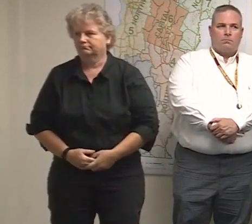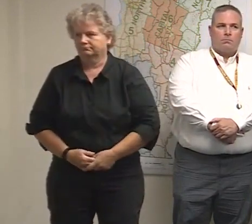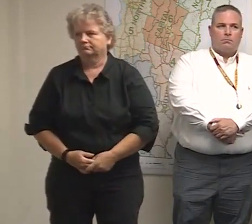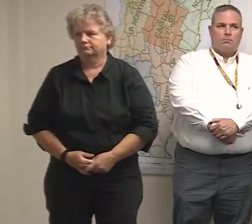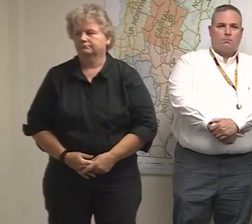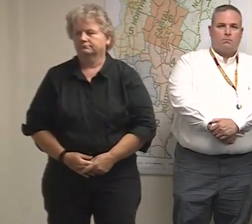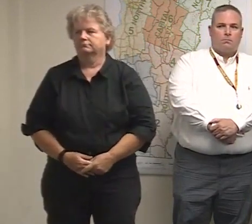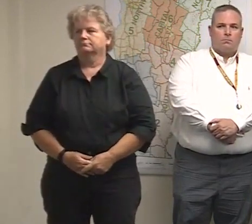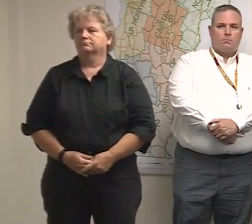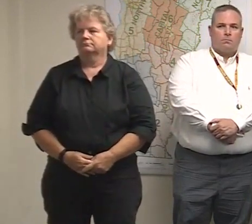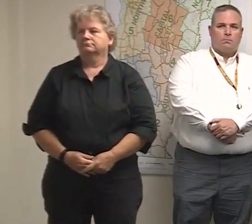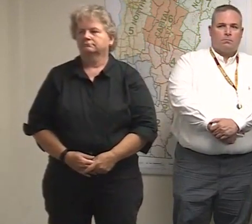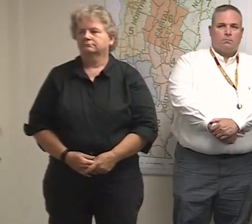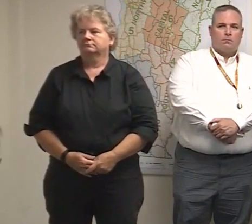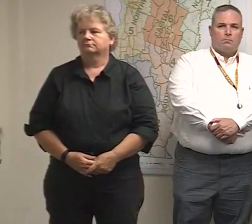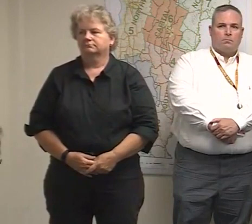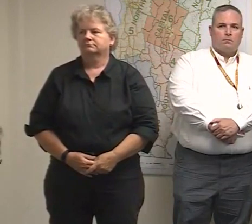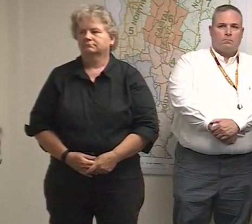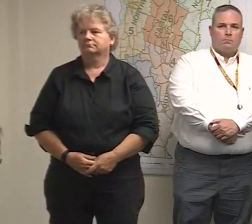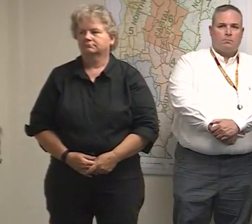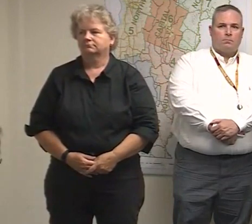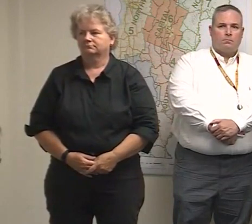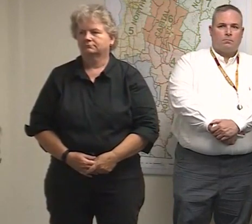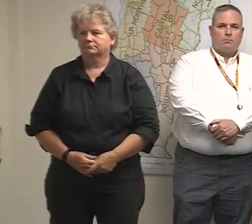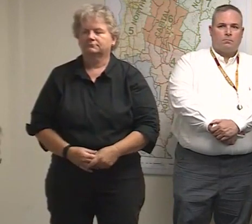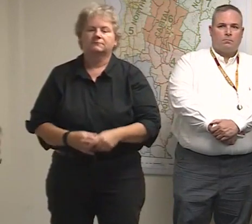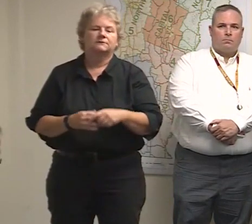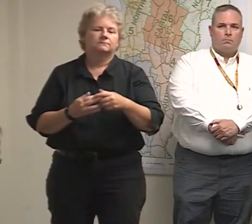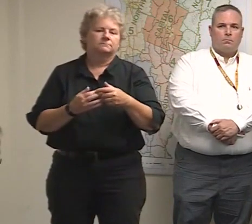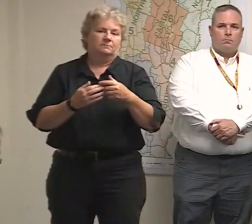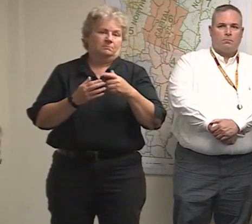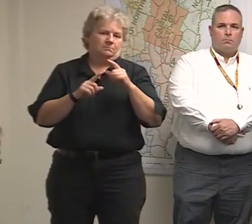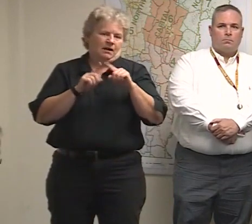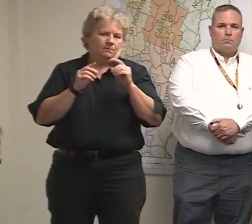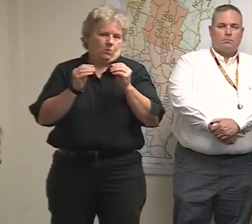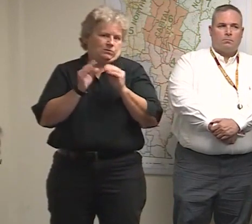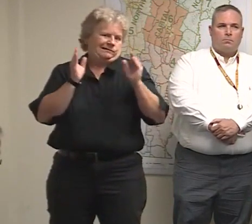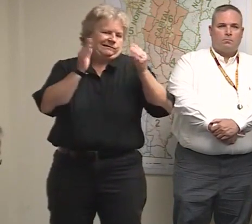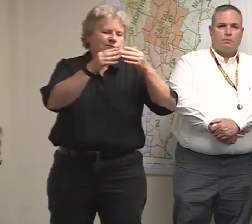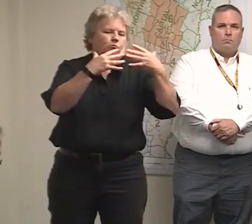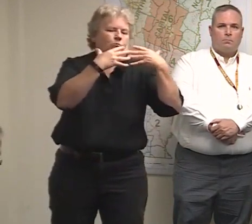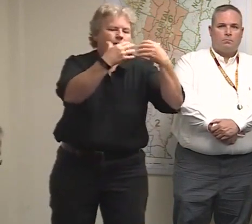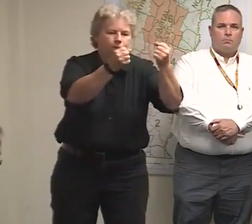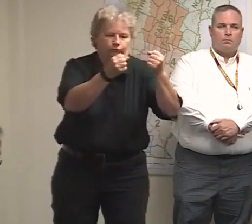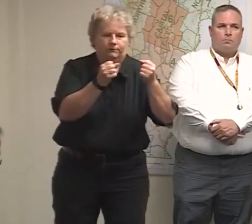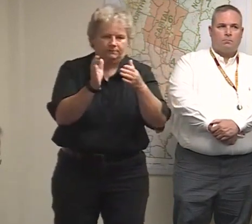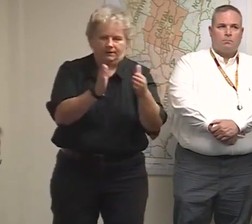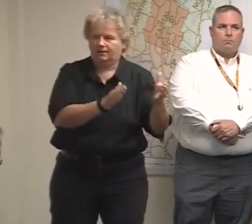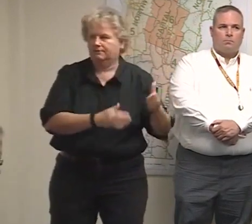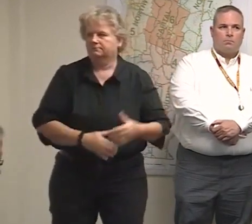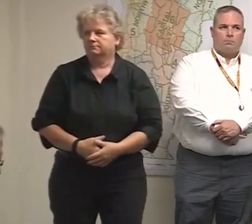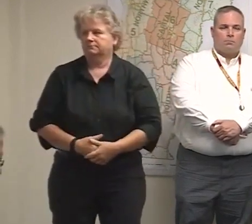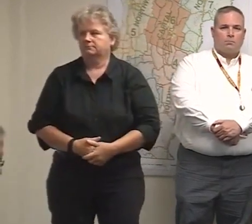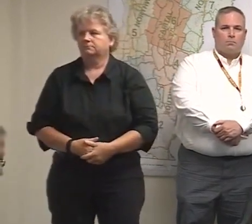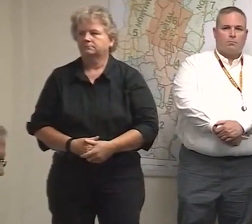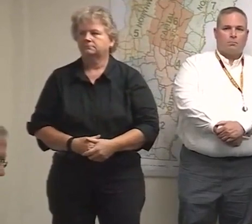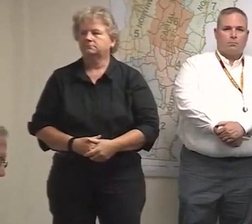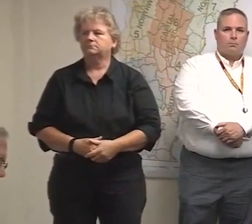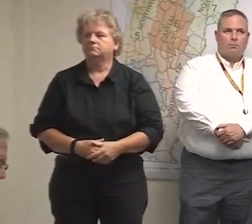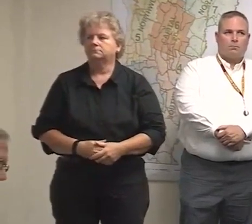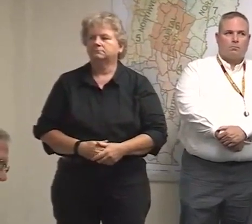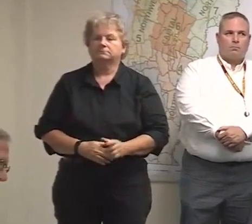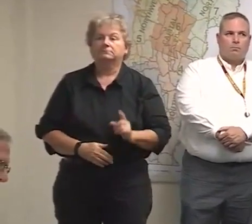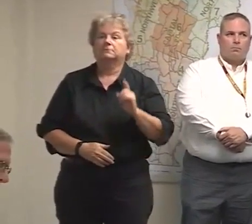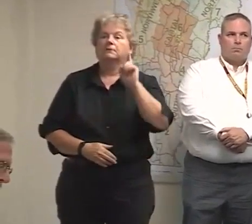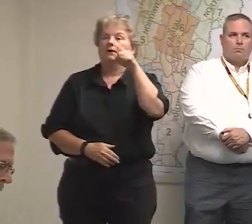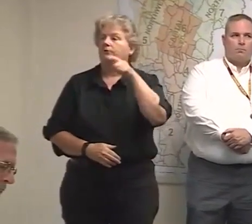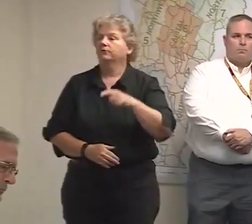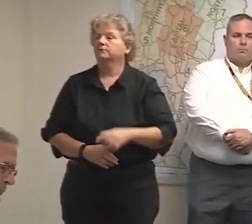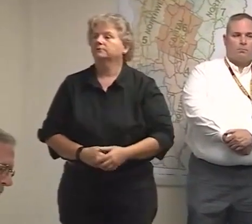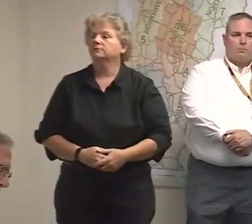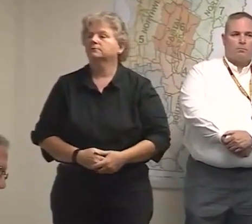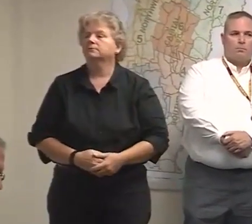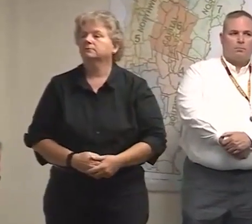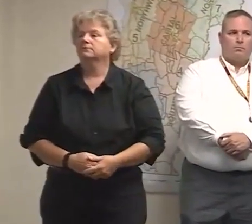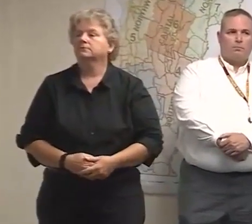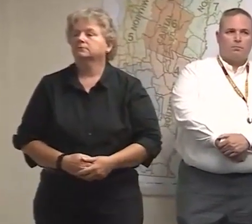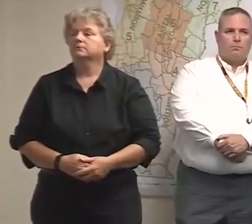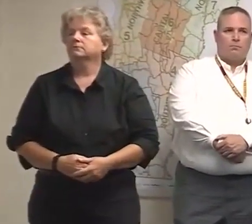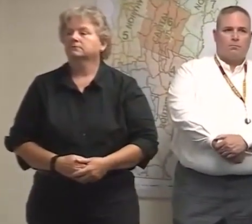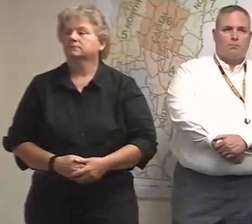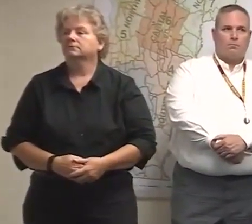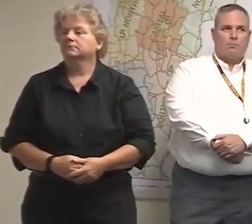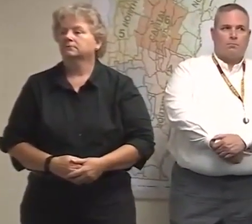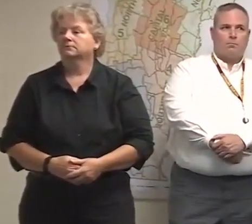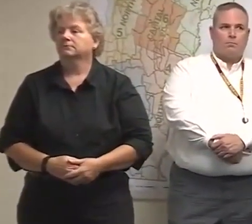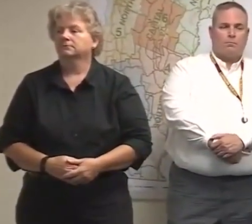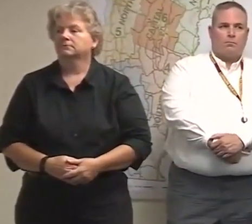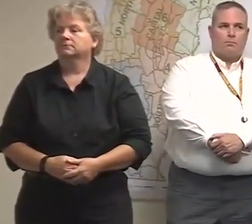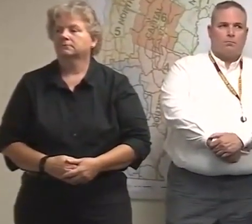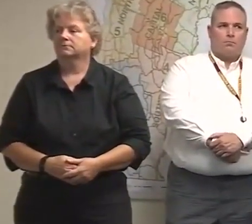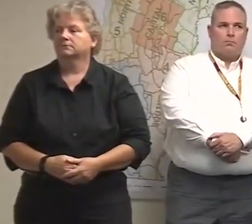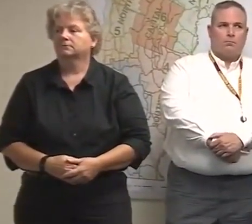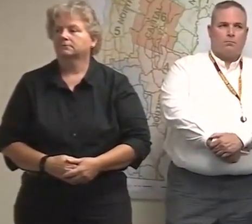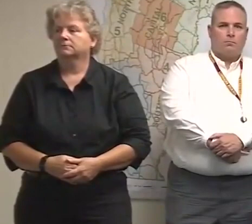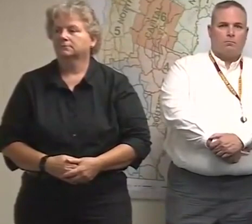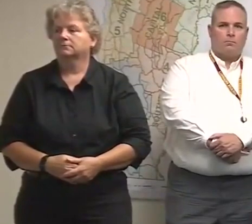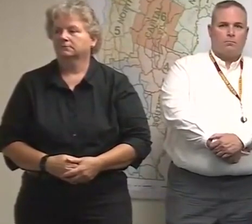BUT IT DOES OPEN UP THE DOOR TO MANY MORE RESOURCES IN IN THE RECOVERY PHASE BECAUSE THE INITIAL DECLARATION DID NOT COVER NOT THE RIGHT, NOT EVERYTHING RIGHT.